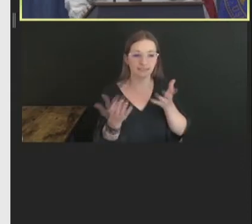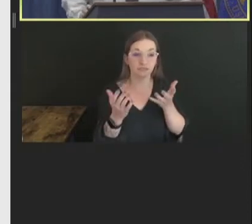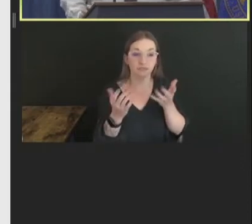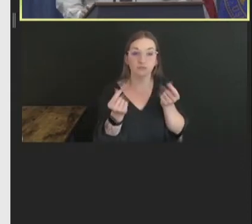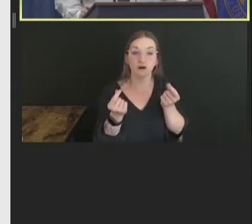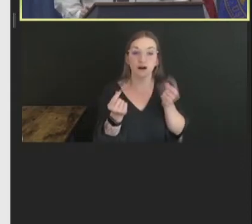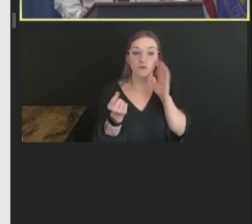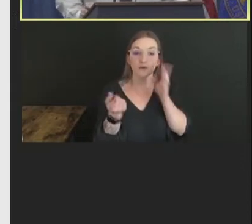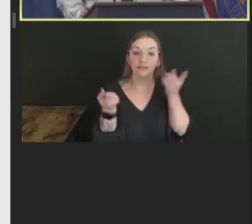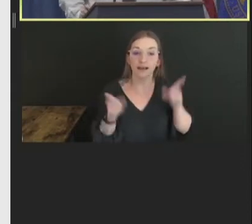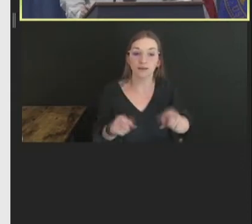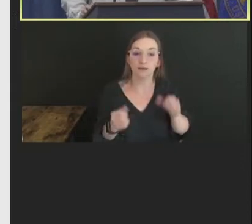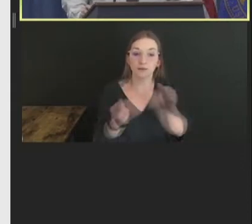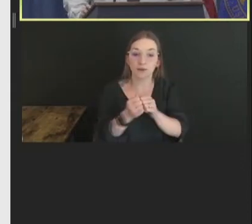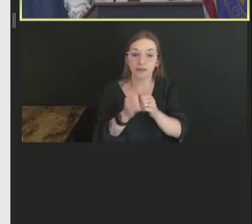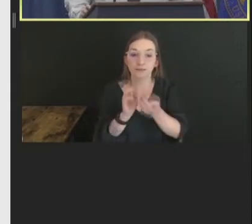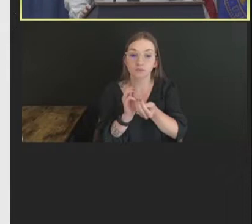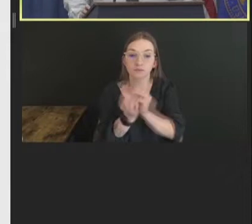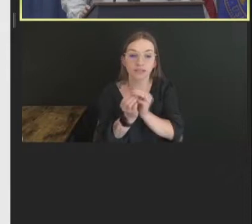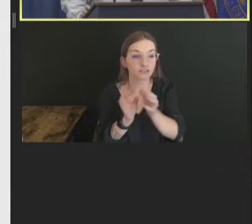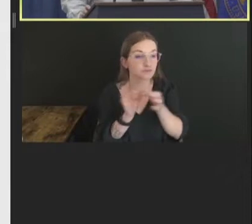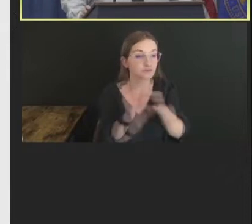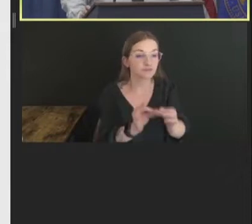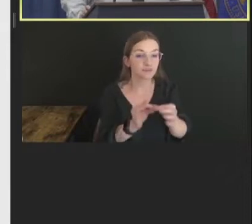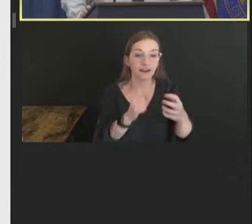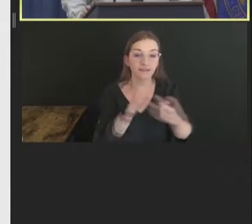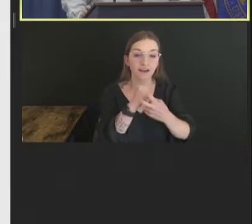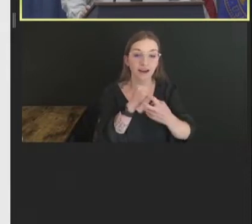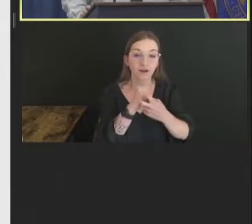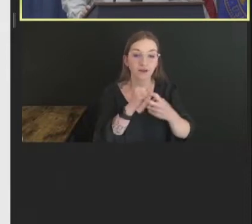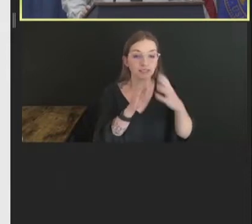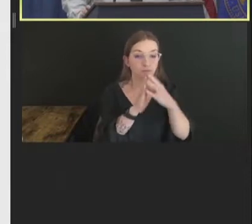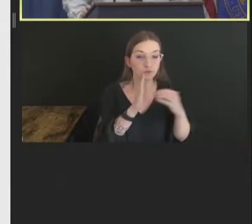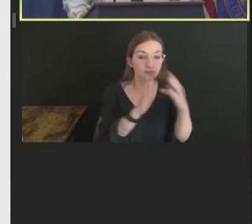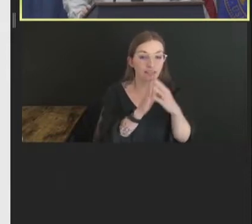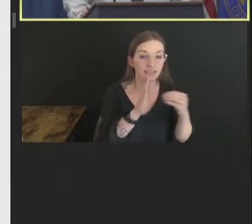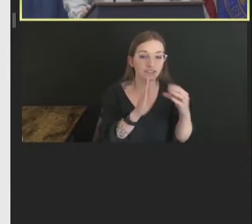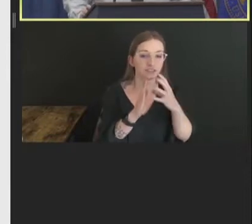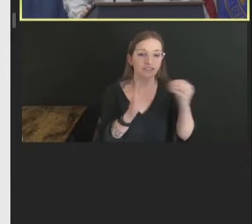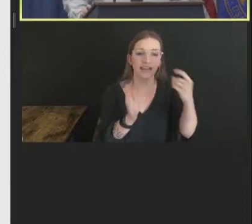replication and to recognition by vaccine induced antibodies.